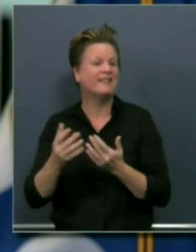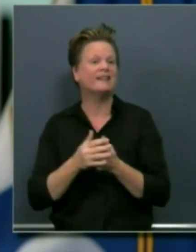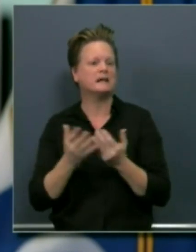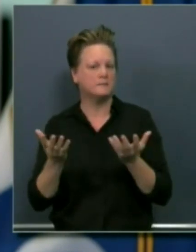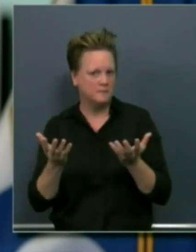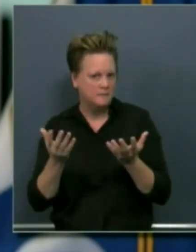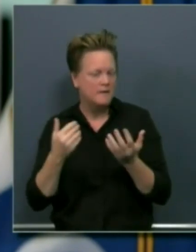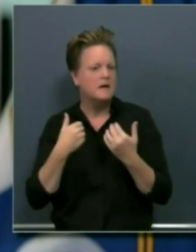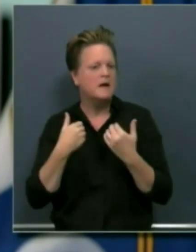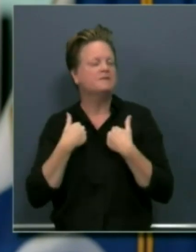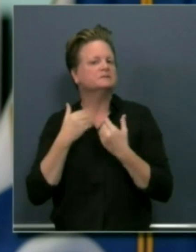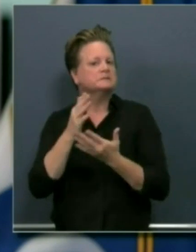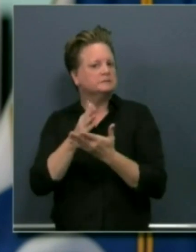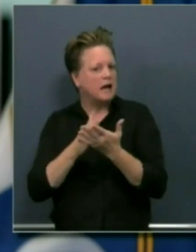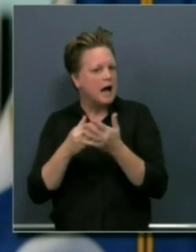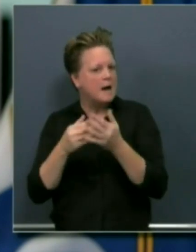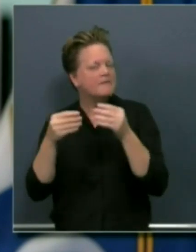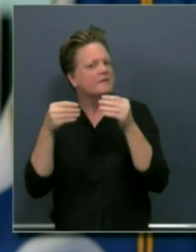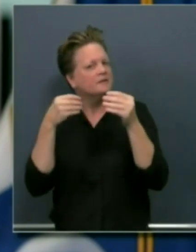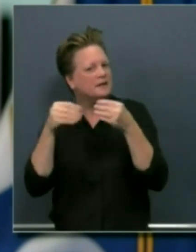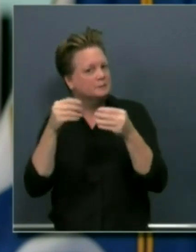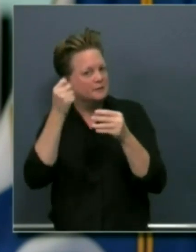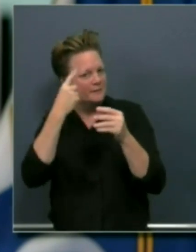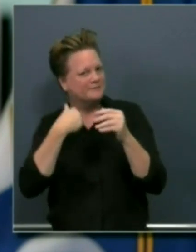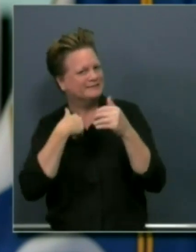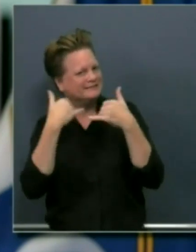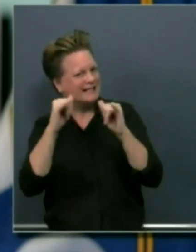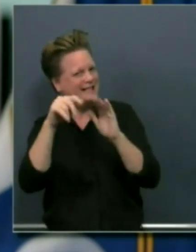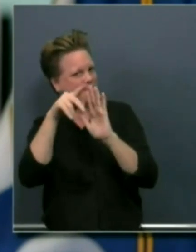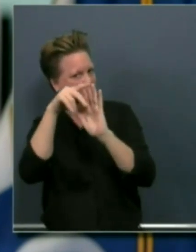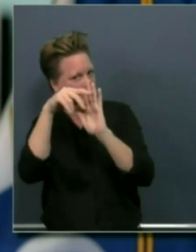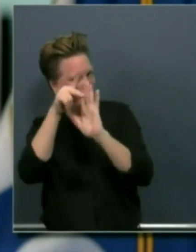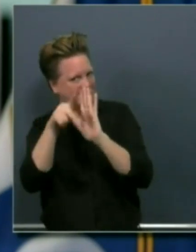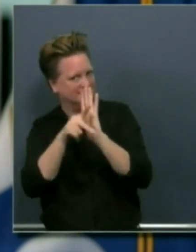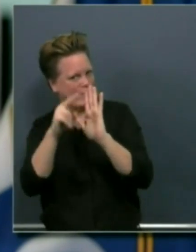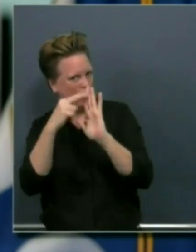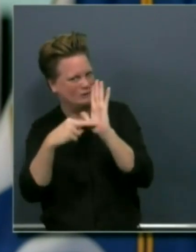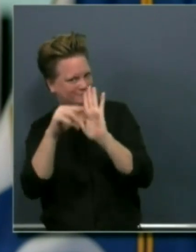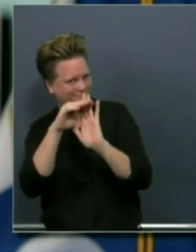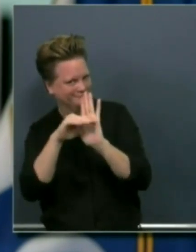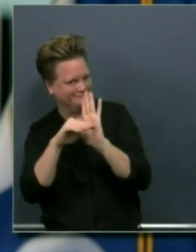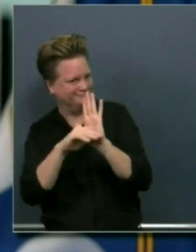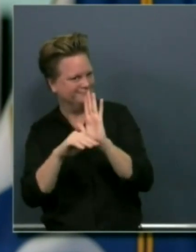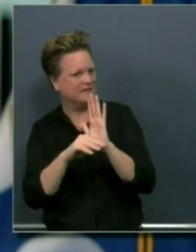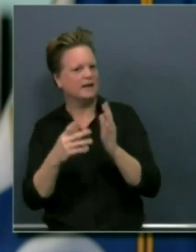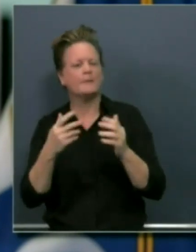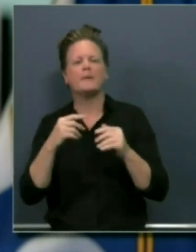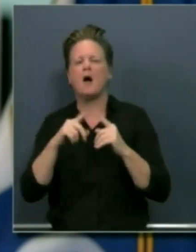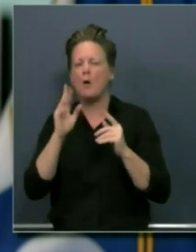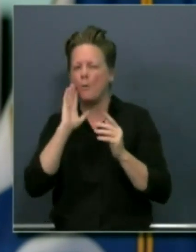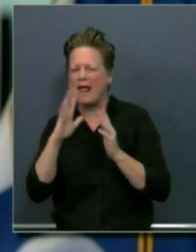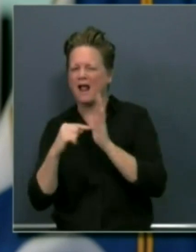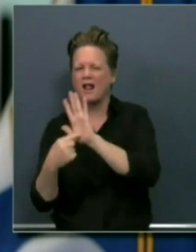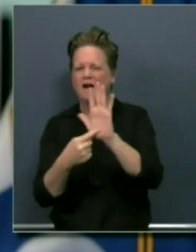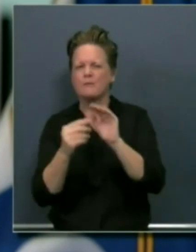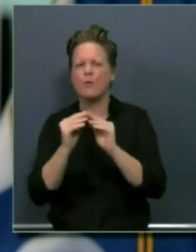IN THE OFFICE SOME MALLS ETCETERA SO THAT LANGUAGE. FLEXIBILITY BUT PRESCRIPTIVE